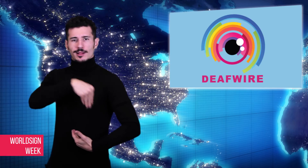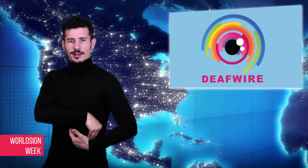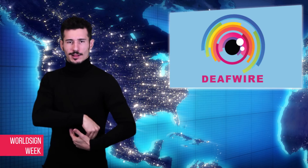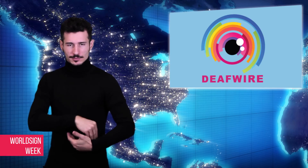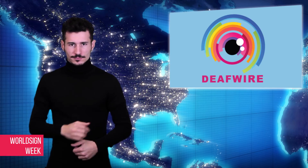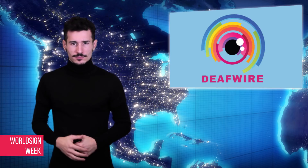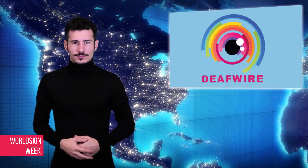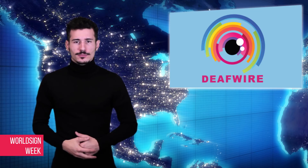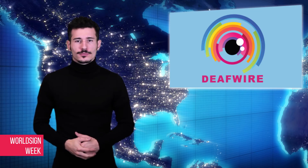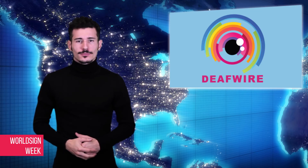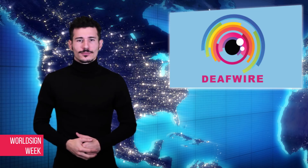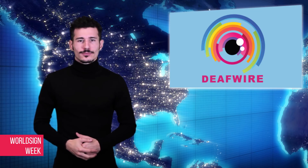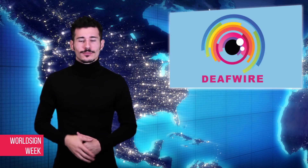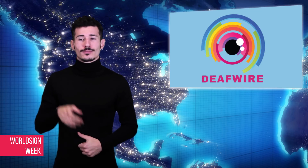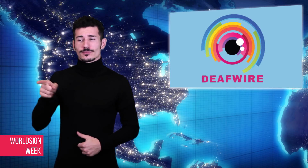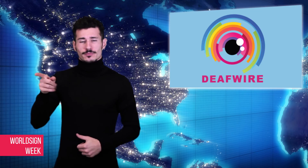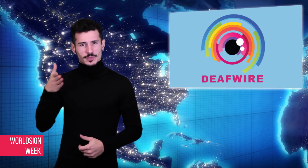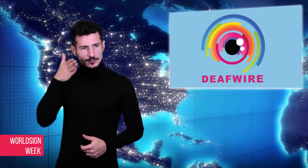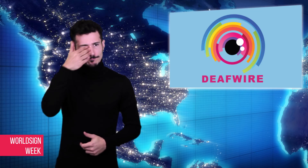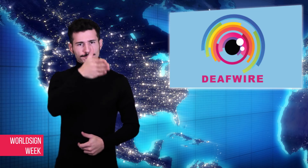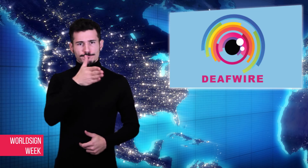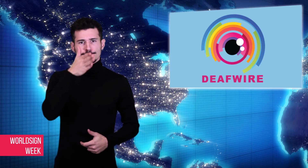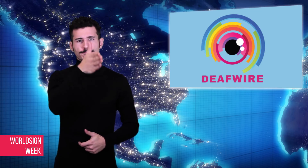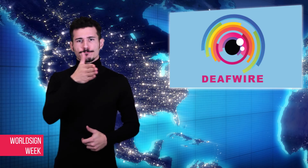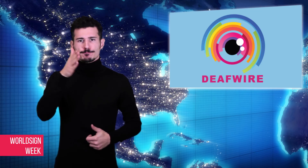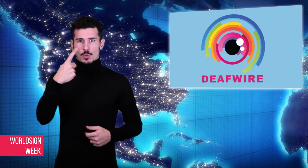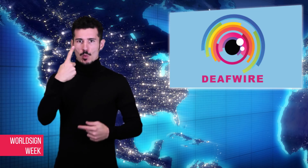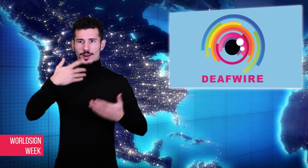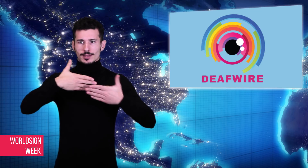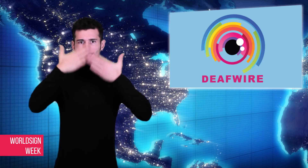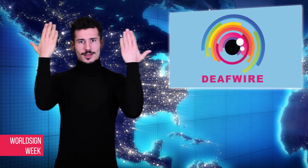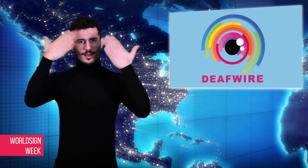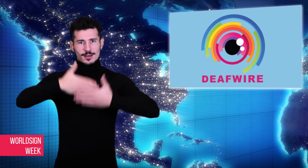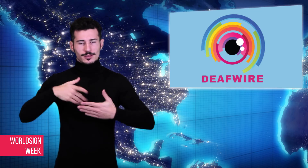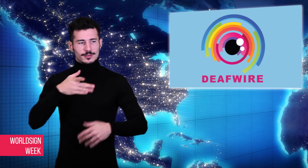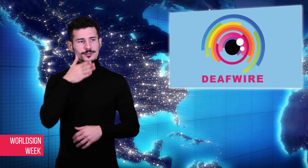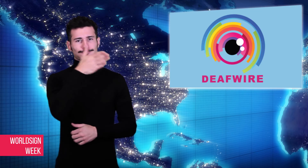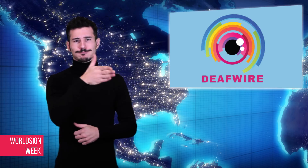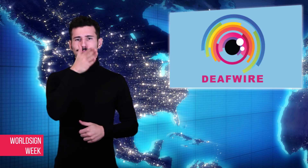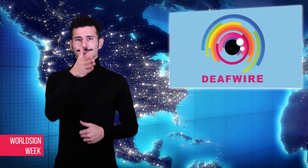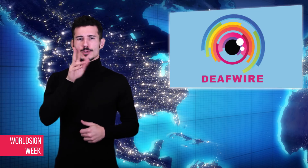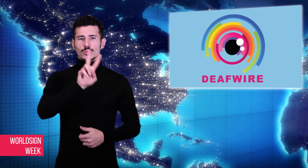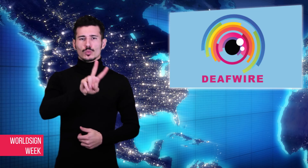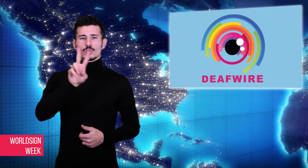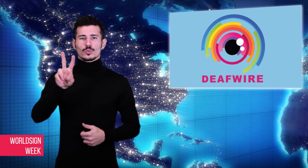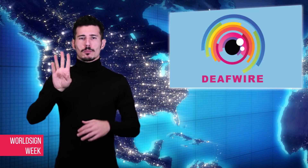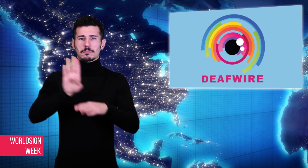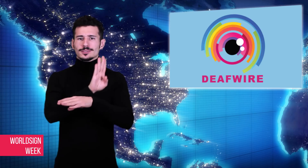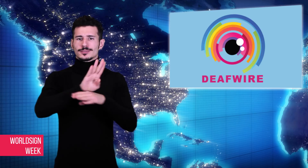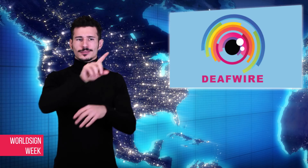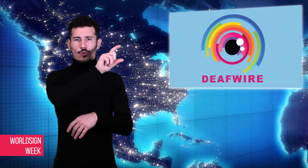in one day in a local city requesting minimum donations of £5 for the